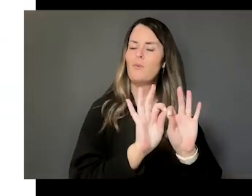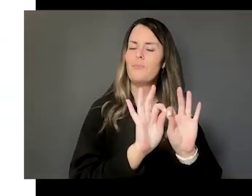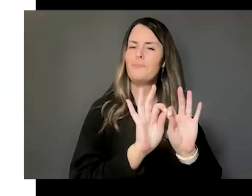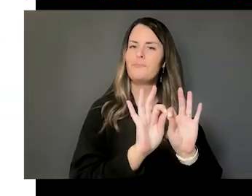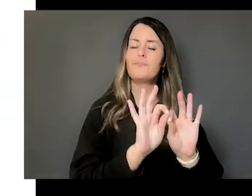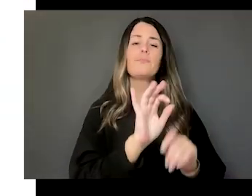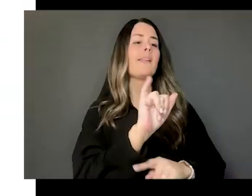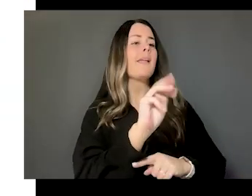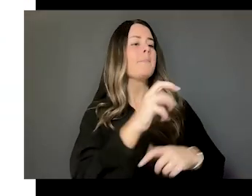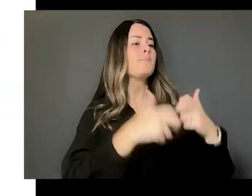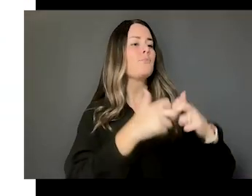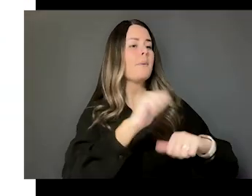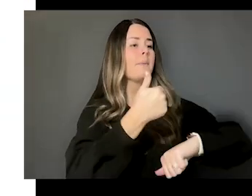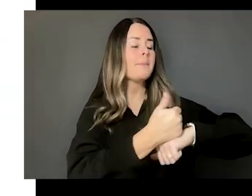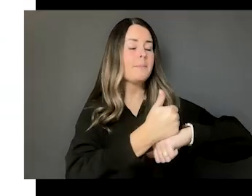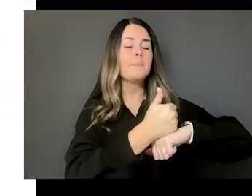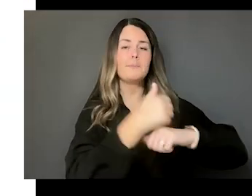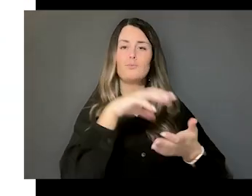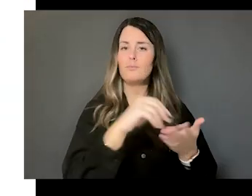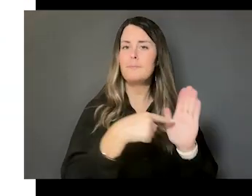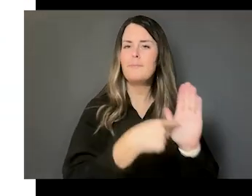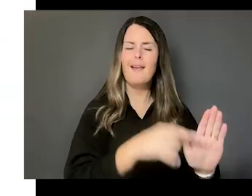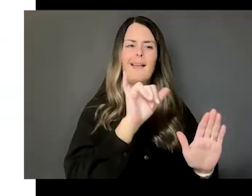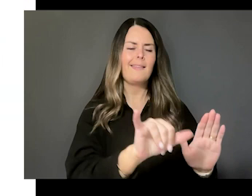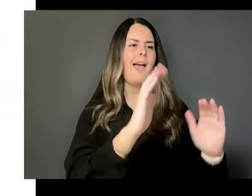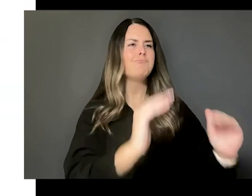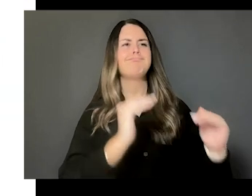IM's problem-based learning model elevates the expertise of teachers